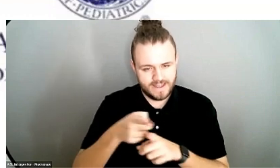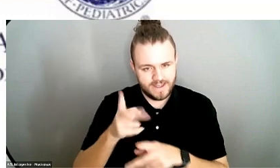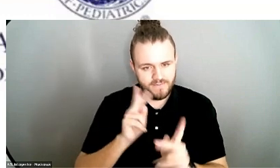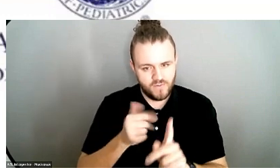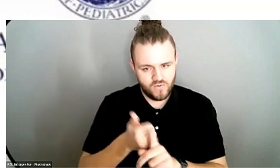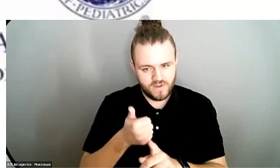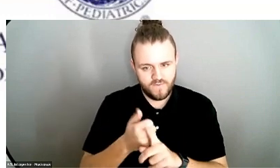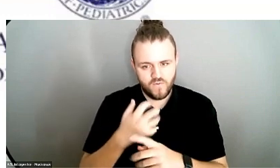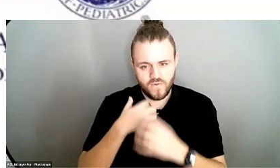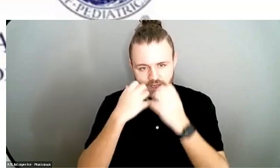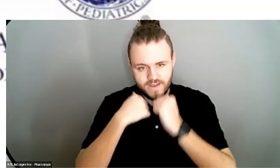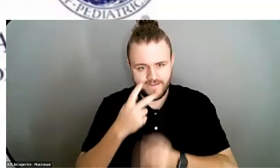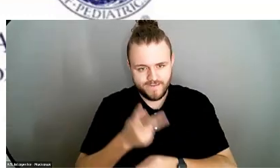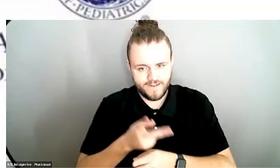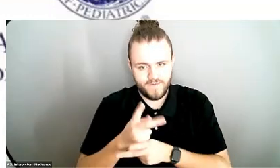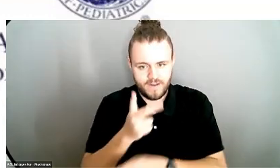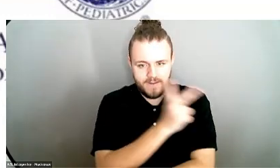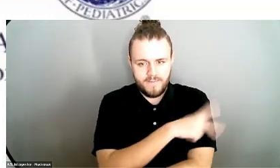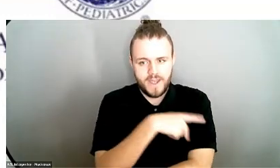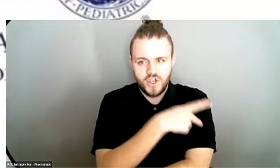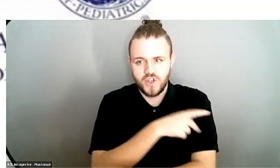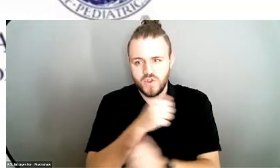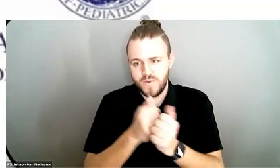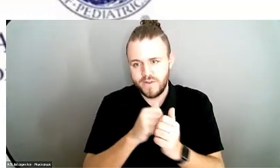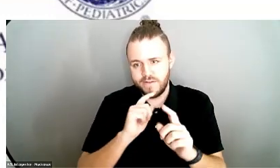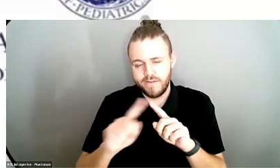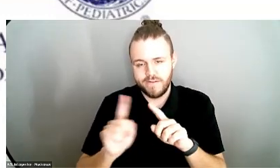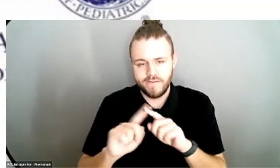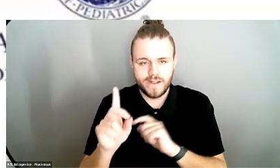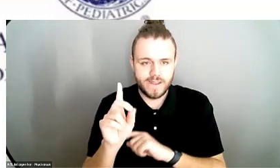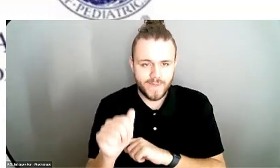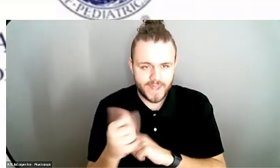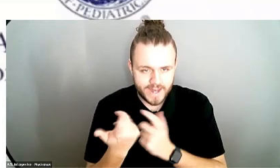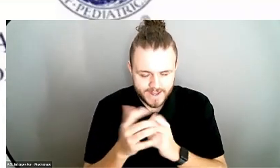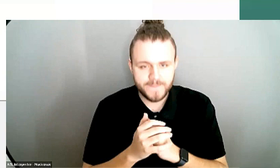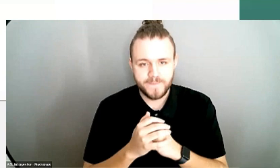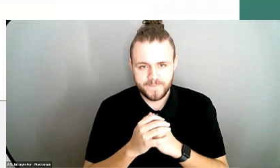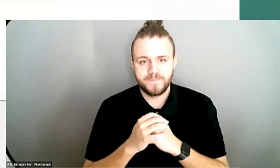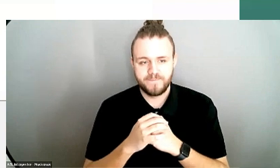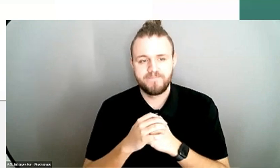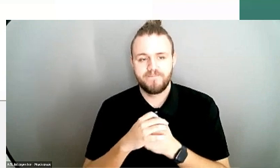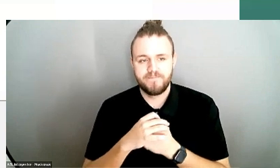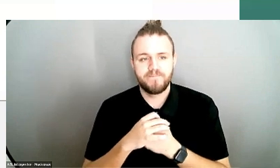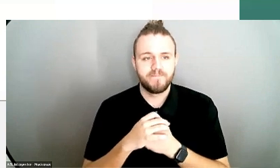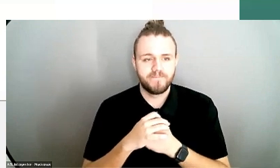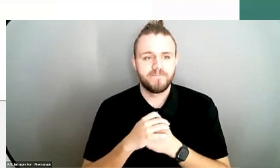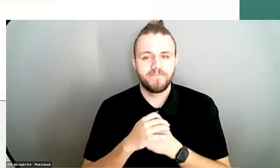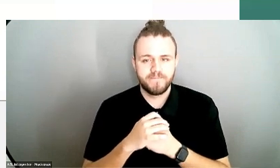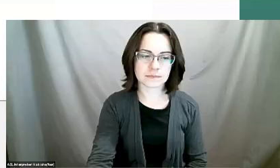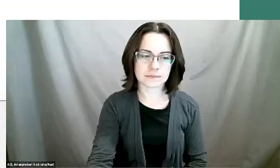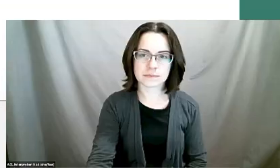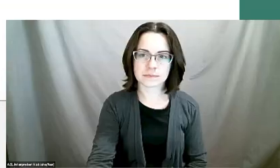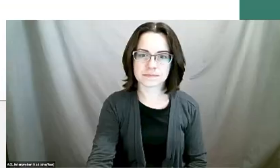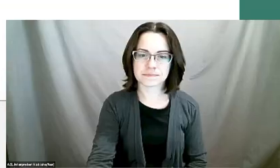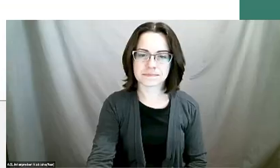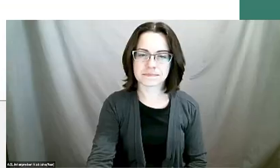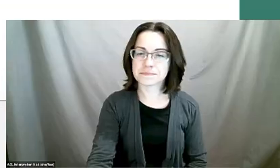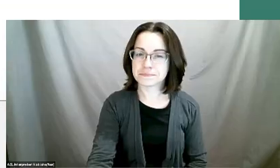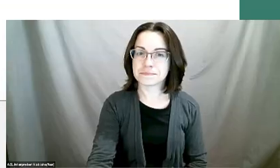care for patients with disabilities. So again, we follow standard guidelines.